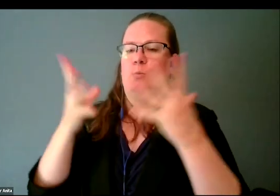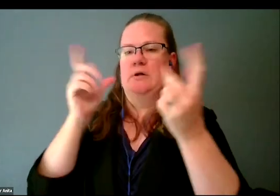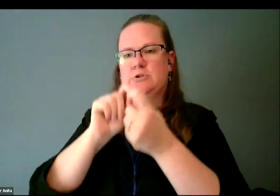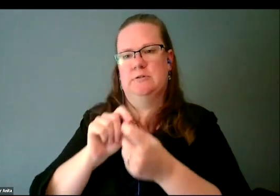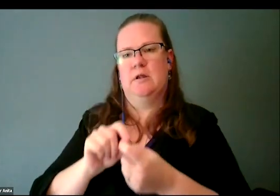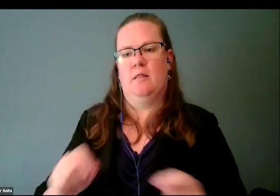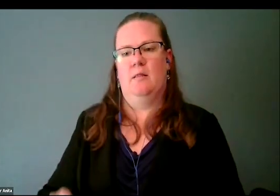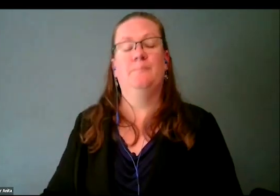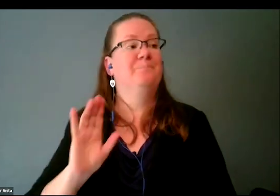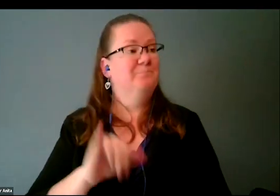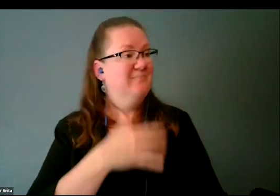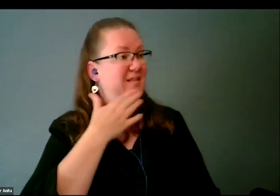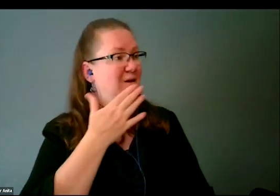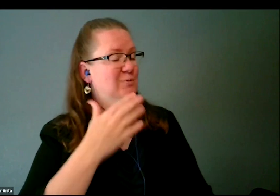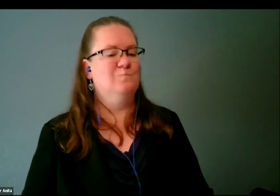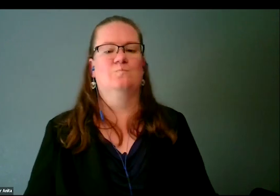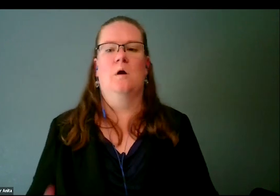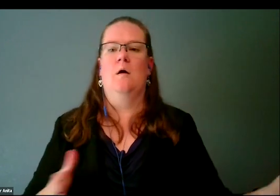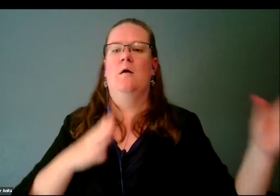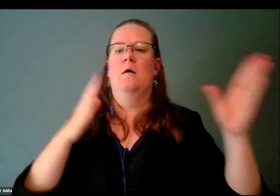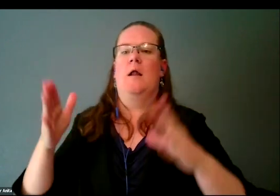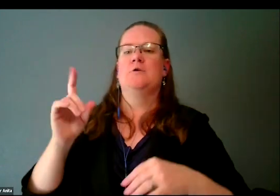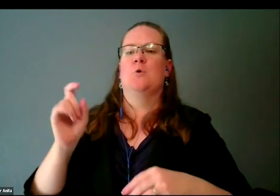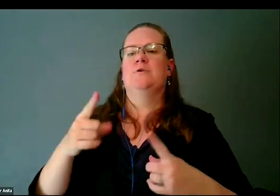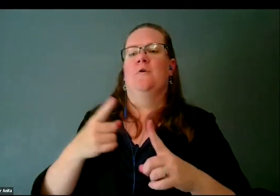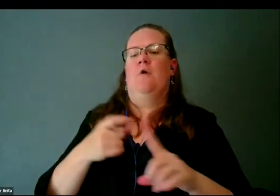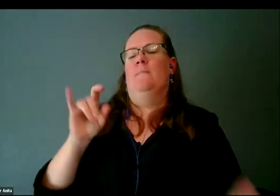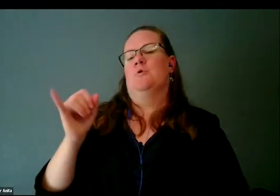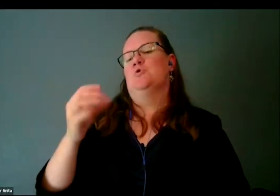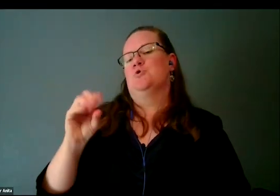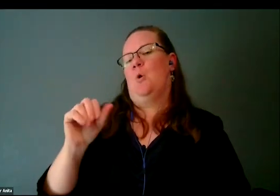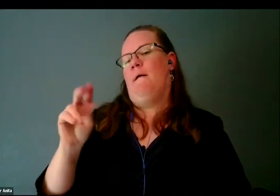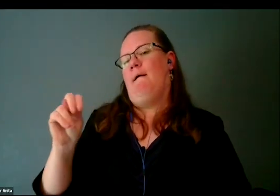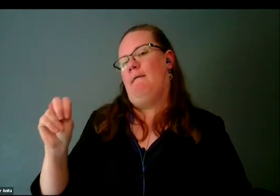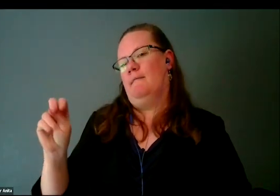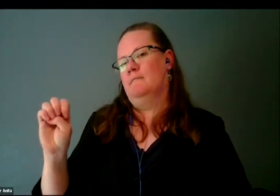Thank you. The next question is from Joanne who says, "We teach a variety of STEM topics,